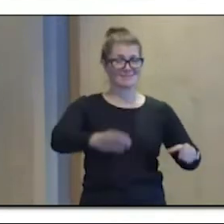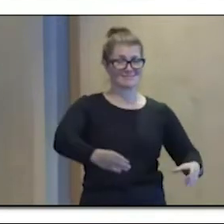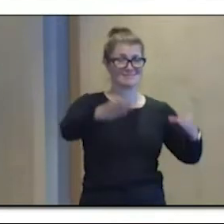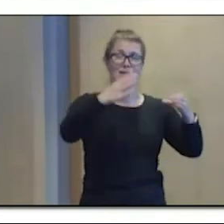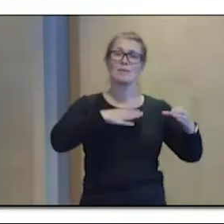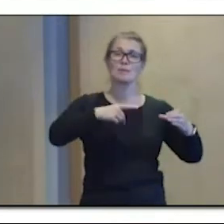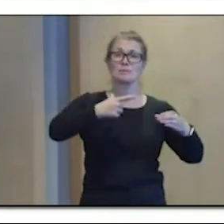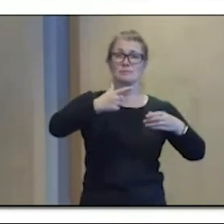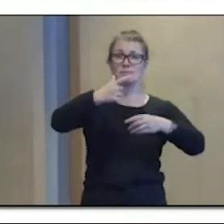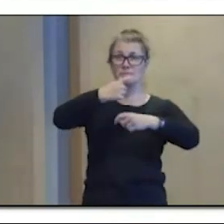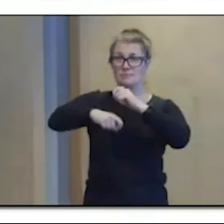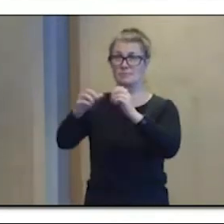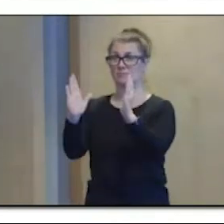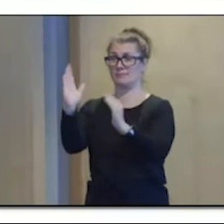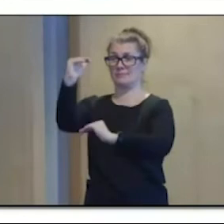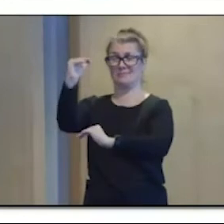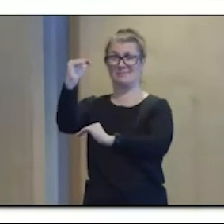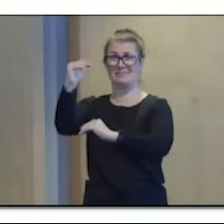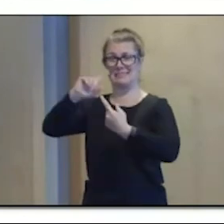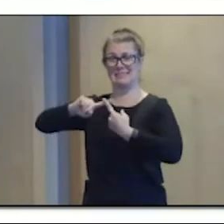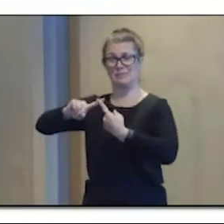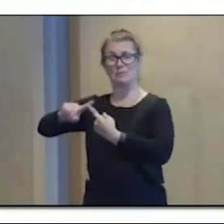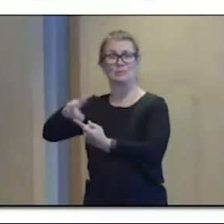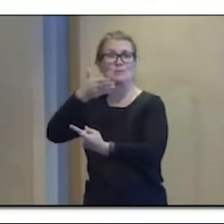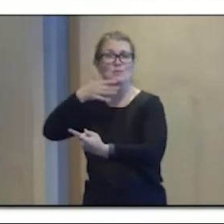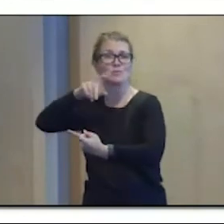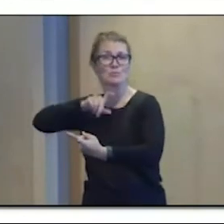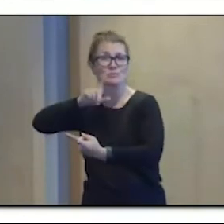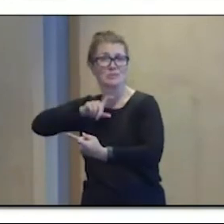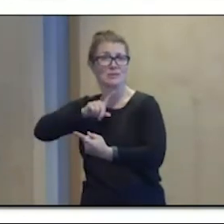continuous water heating, but the hot water tank is a very powerful source